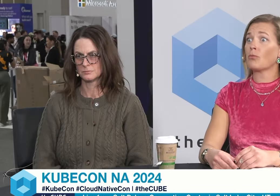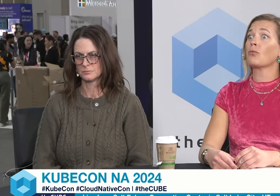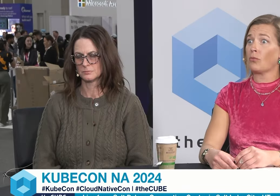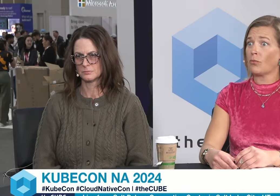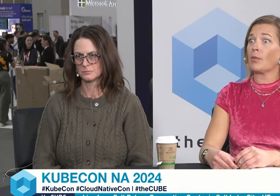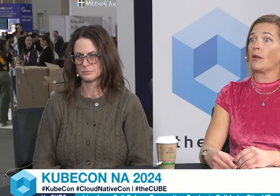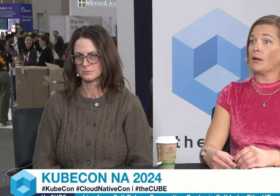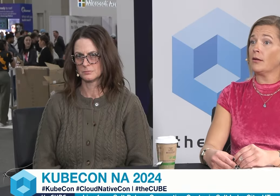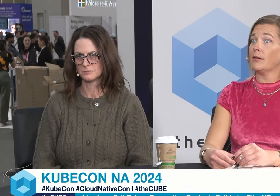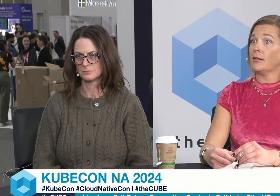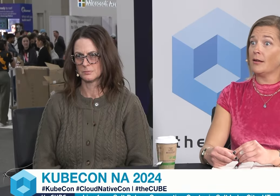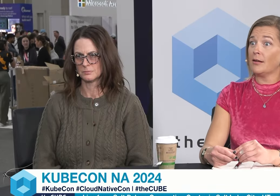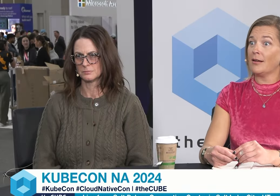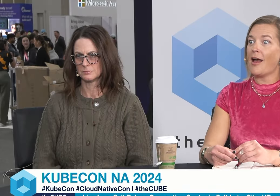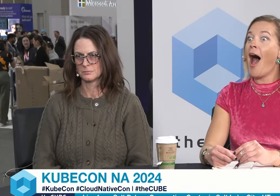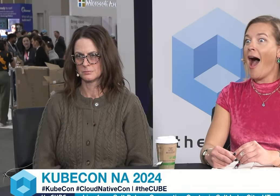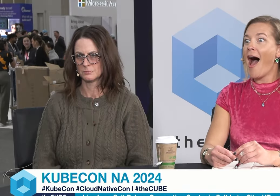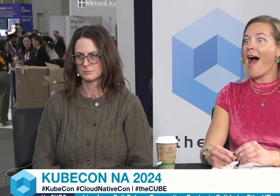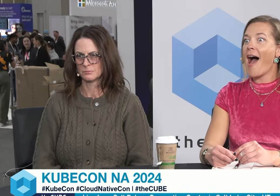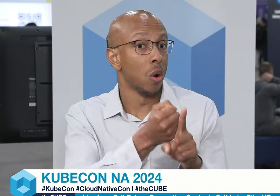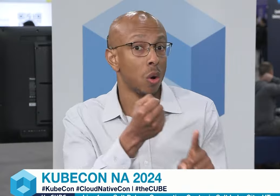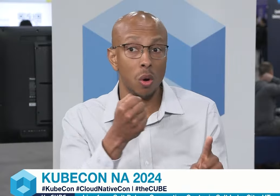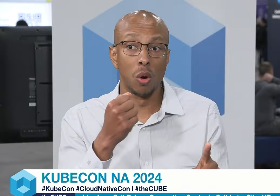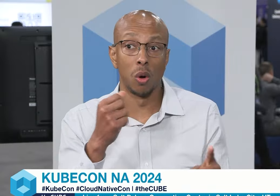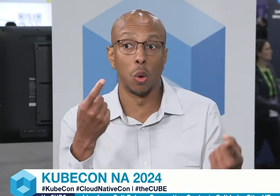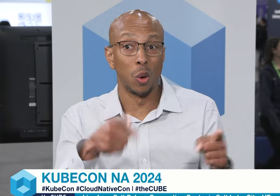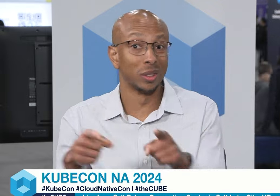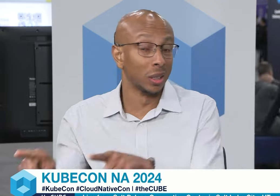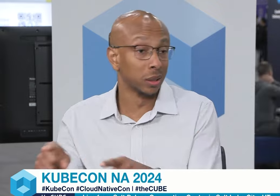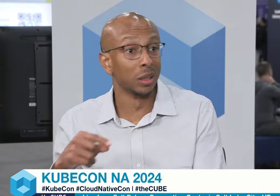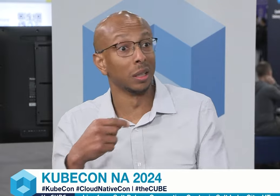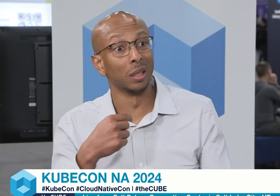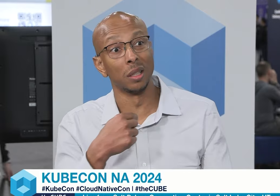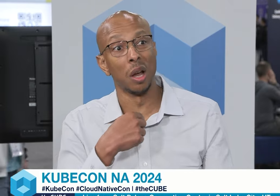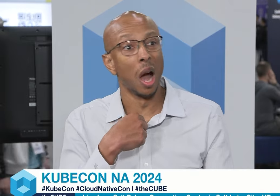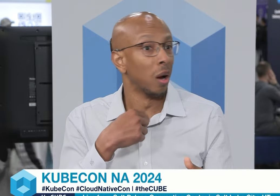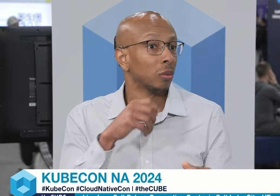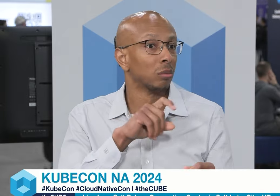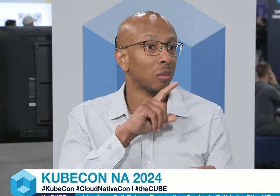and it was all in ASL and so I decided to join the working group at